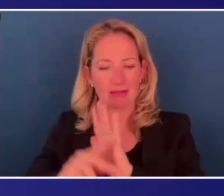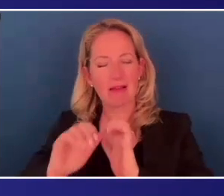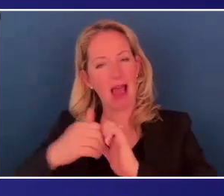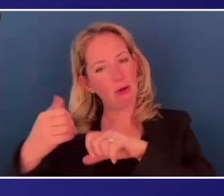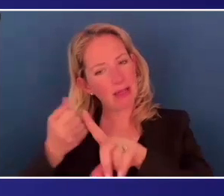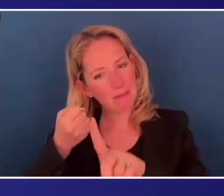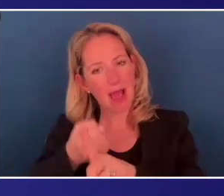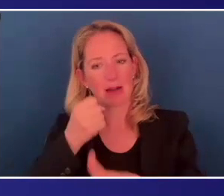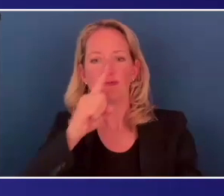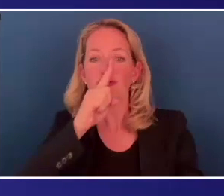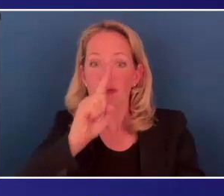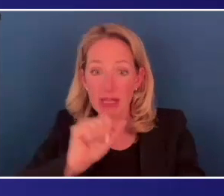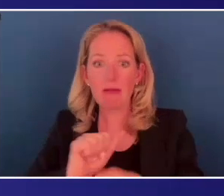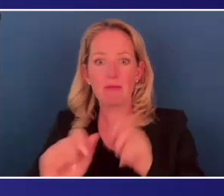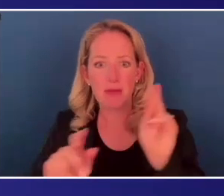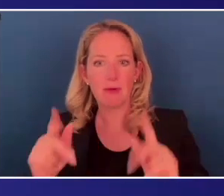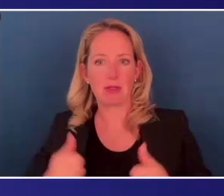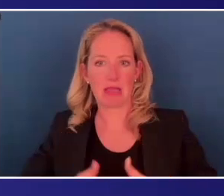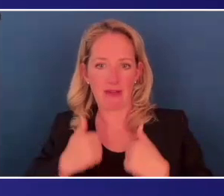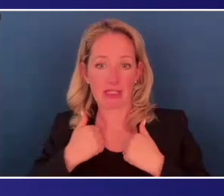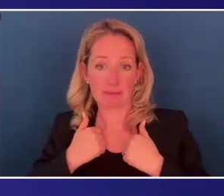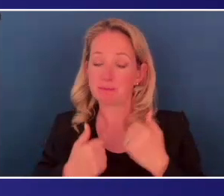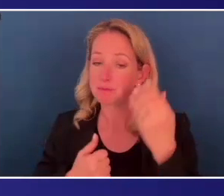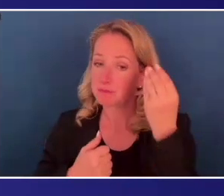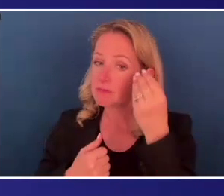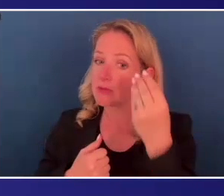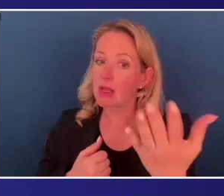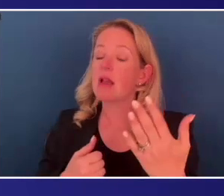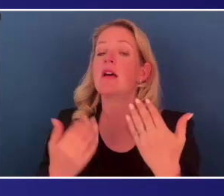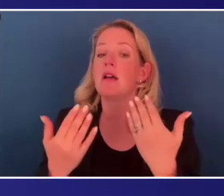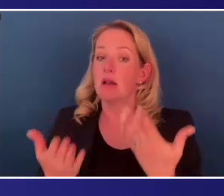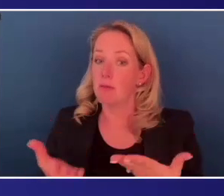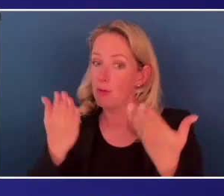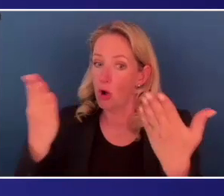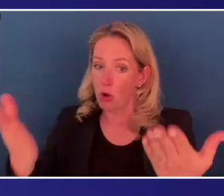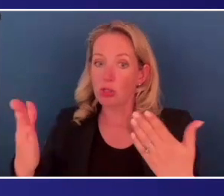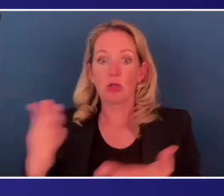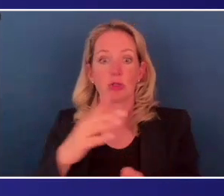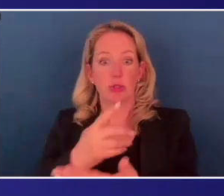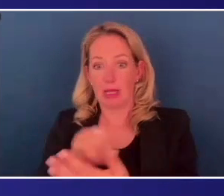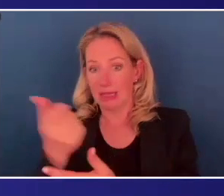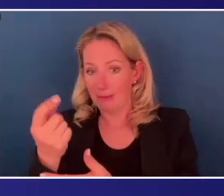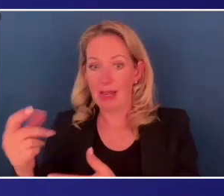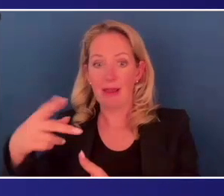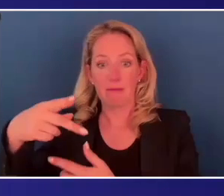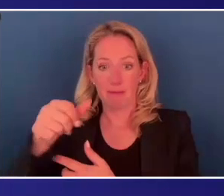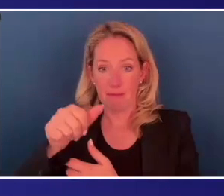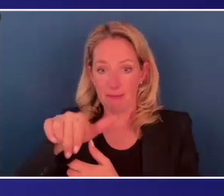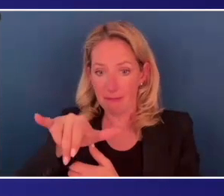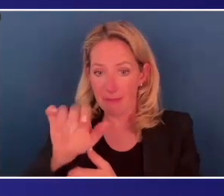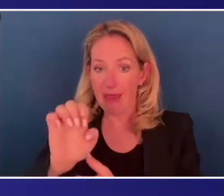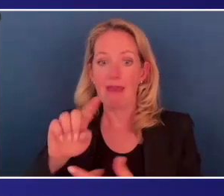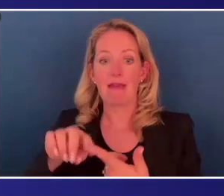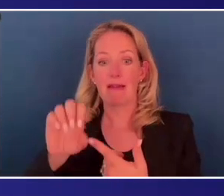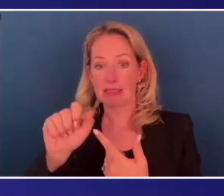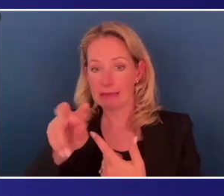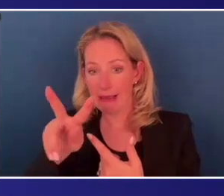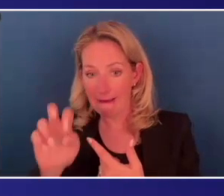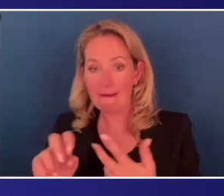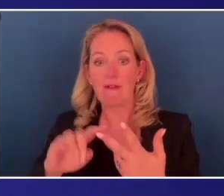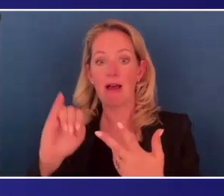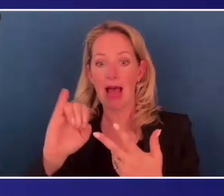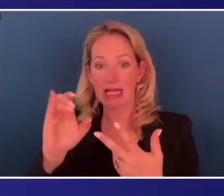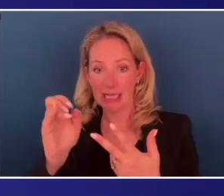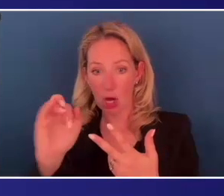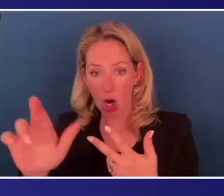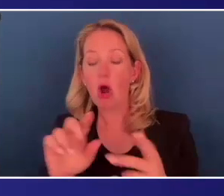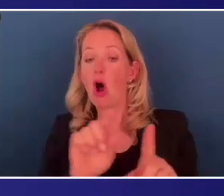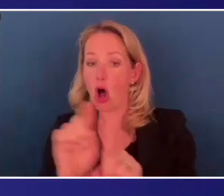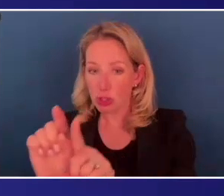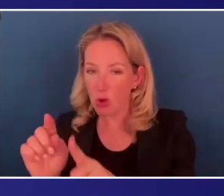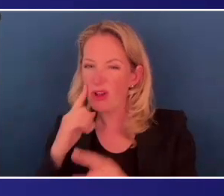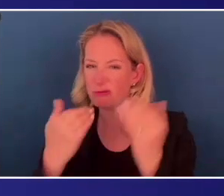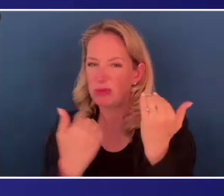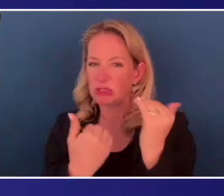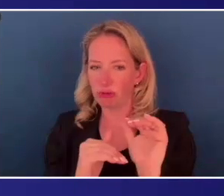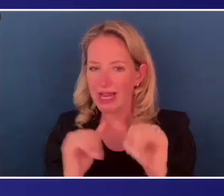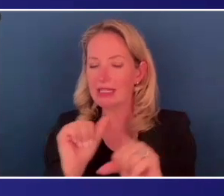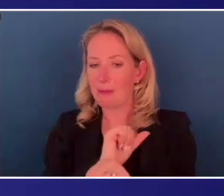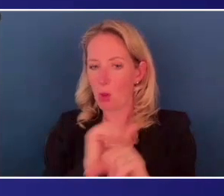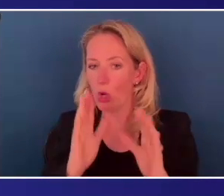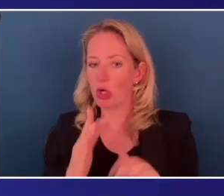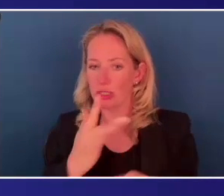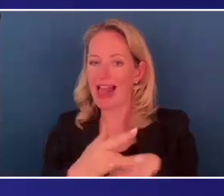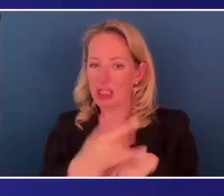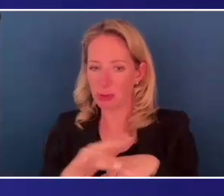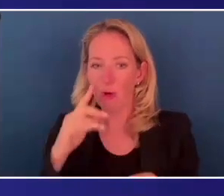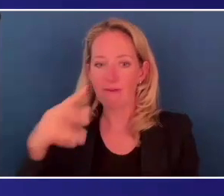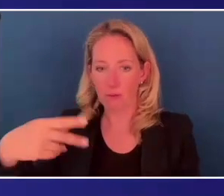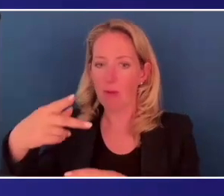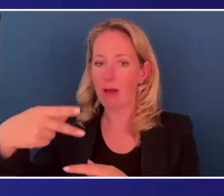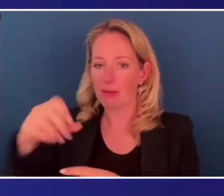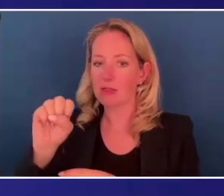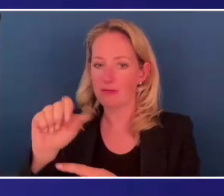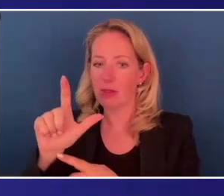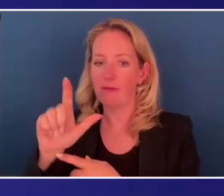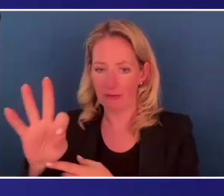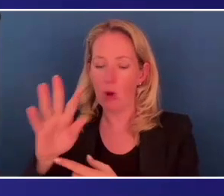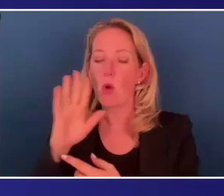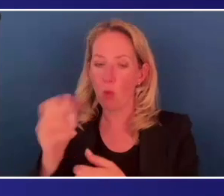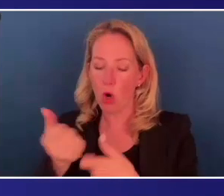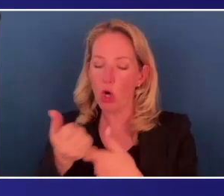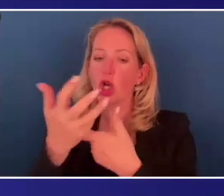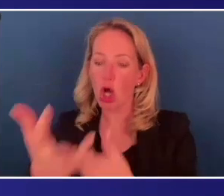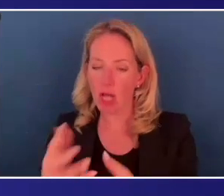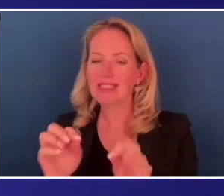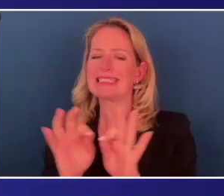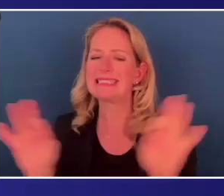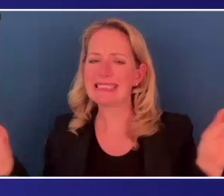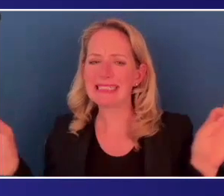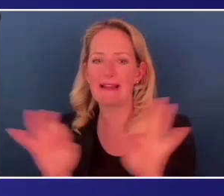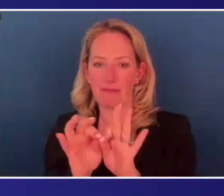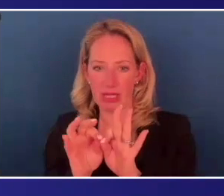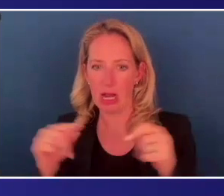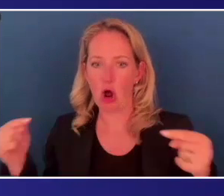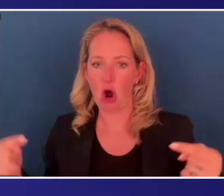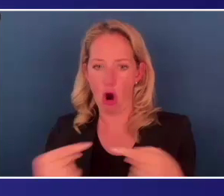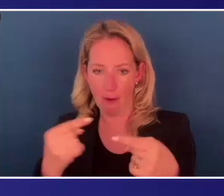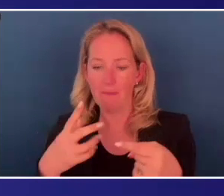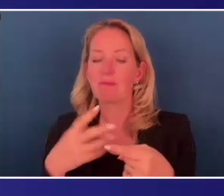Let me be clear. Proposes to eliminate income driven repayment plans like save pay or ICR or to restrict the type of employers eligible under the public service loan forgiveness program would cause significant harm and push struggling bars further into financial distress.